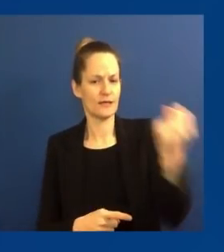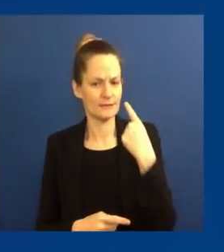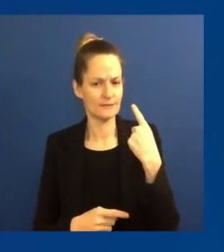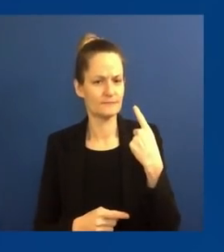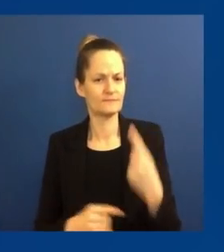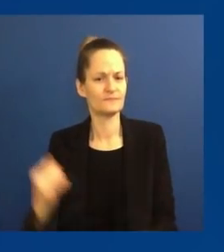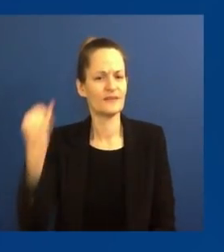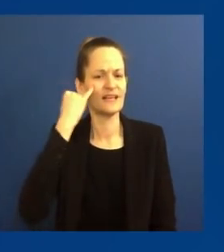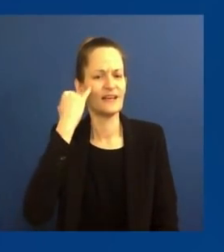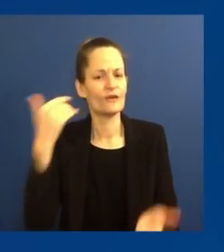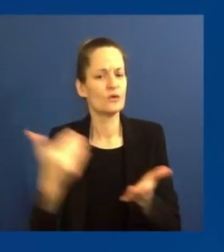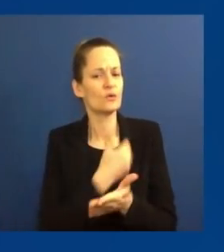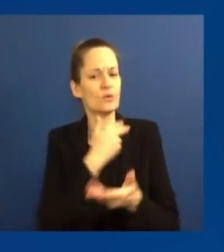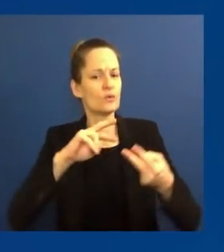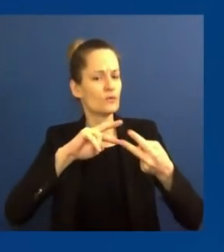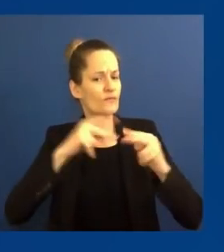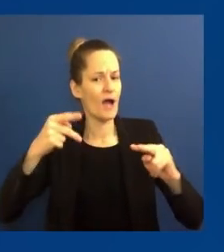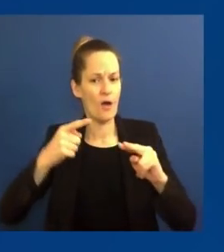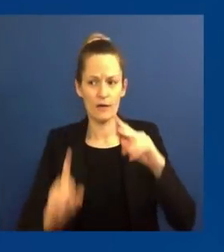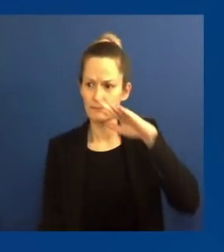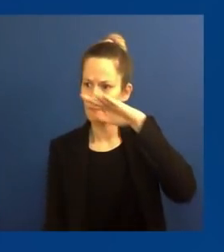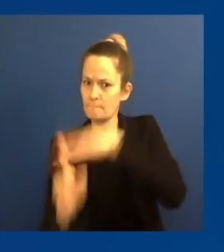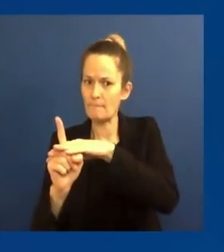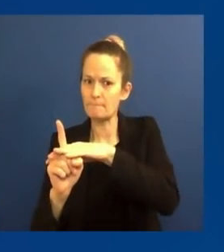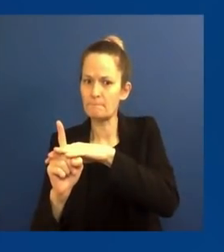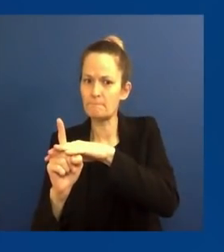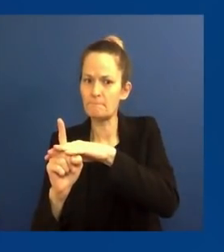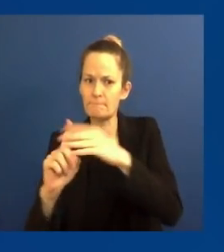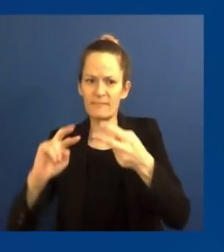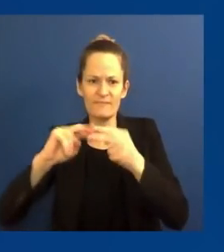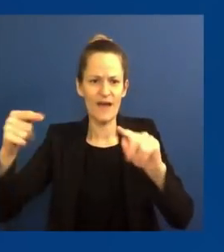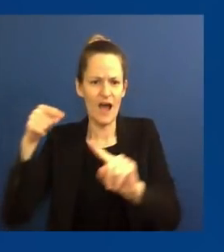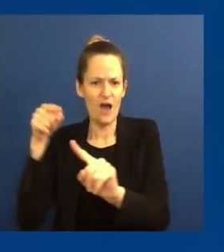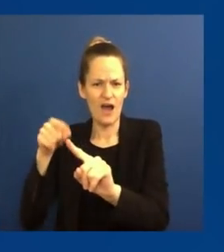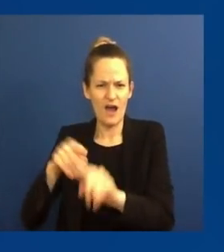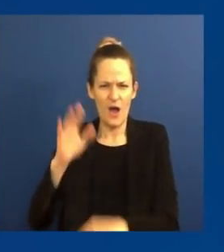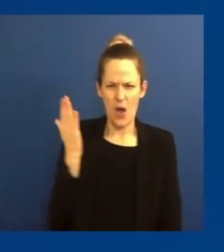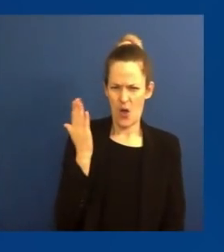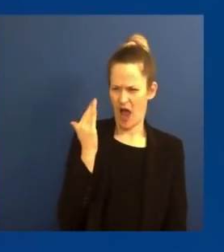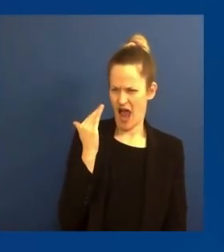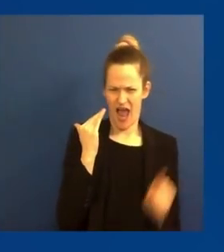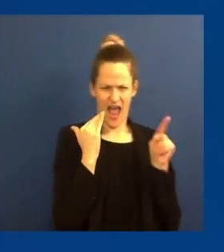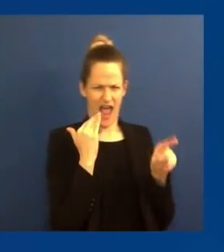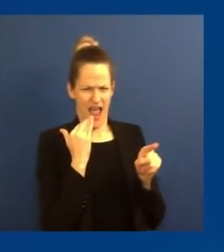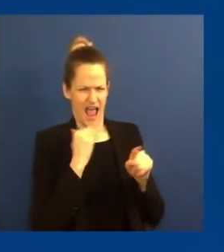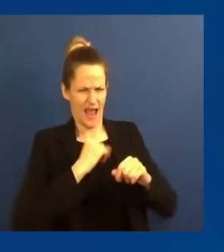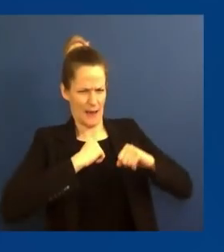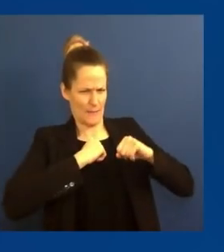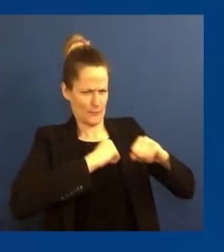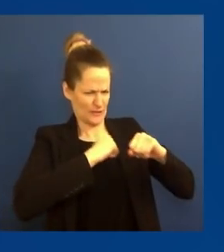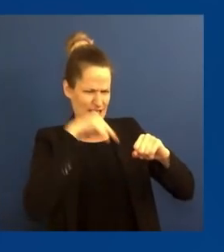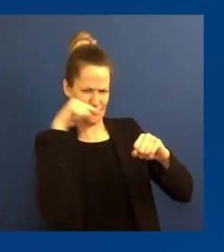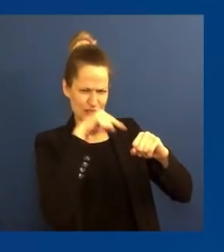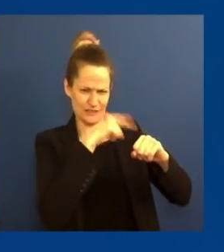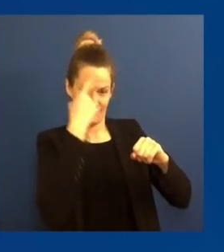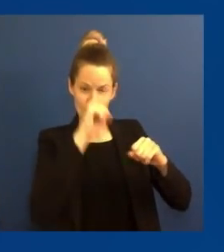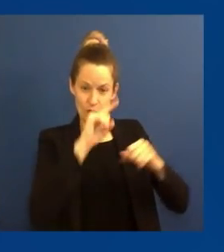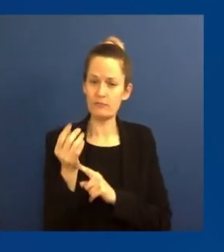why do immune protection against infection diminish much more so than does protection against severe disease?